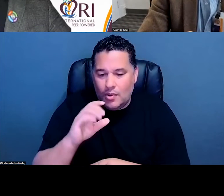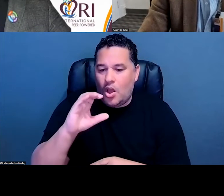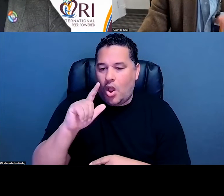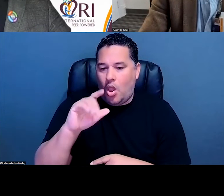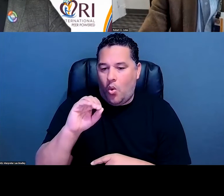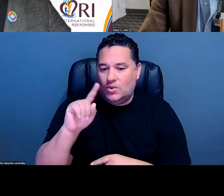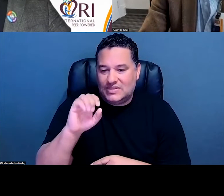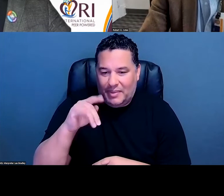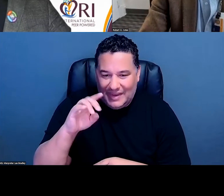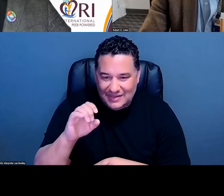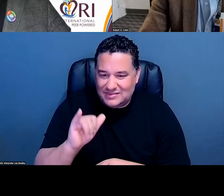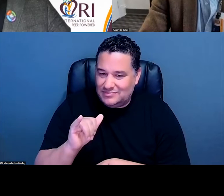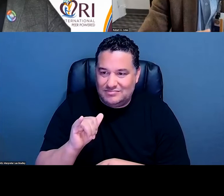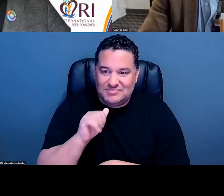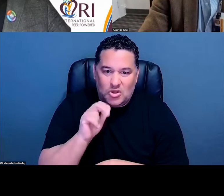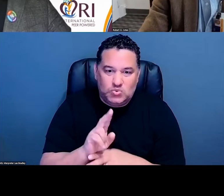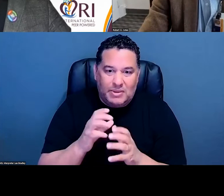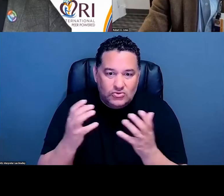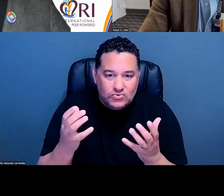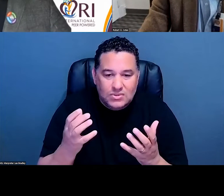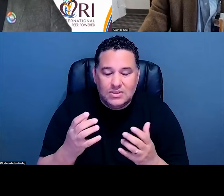OR 5% OF PEOPLE IN THE UNITED STATES WITH SCHIZOPHRENIA ARE,